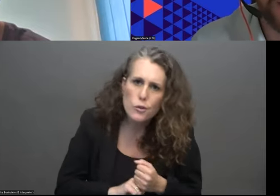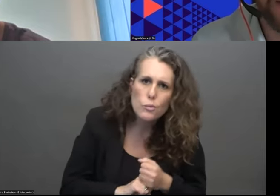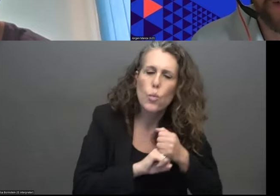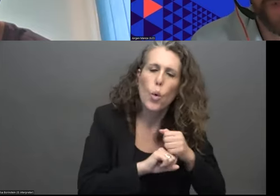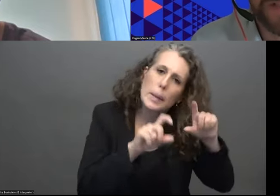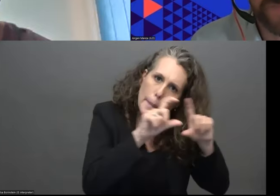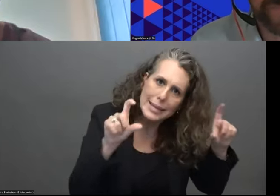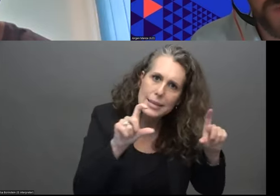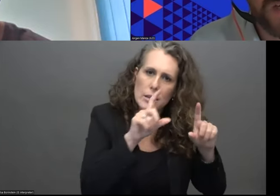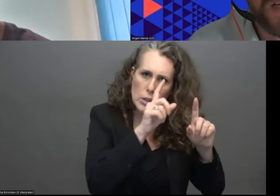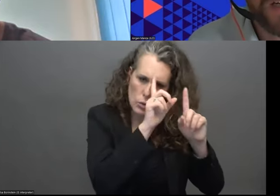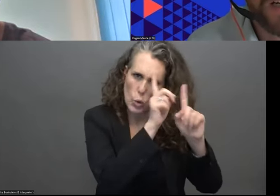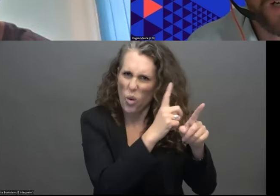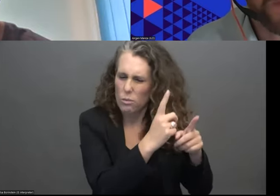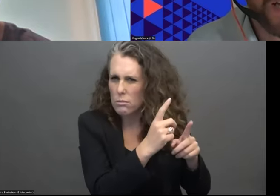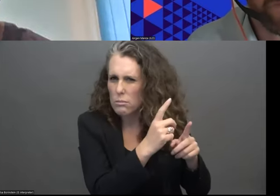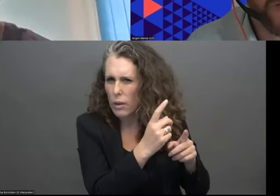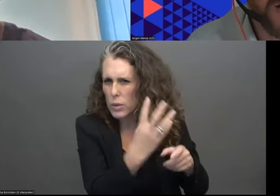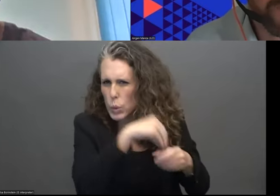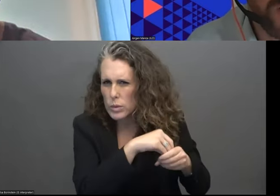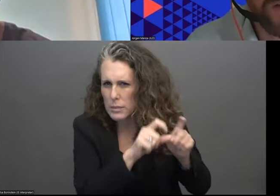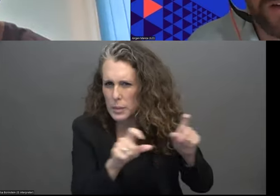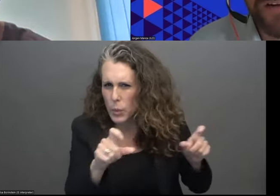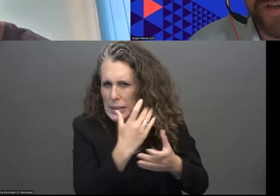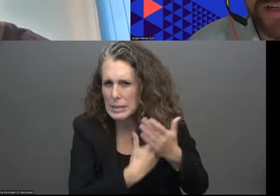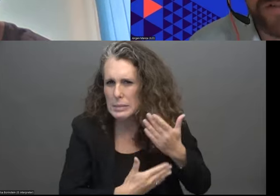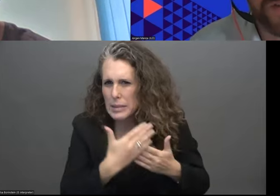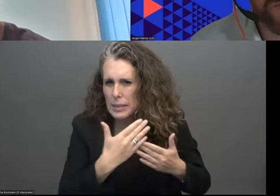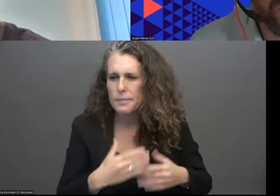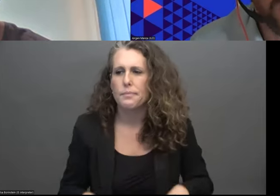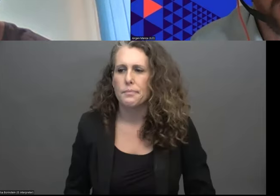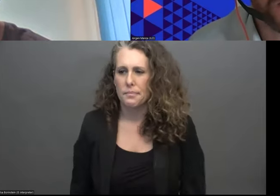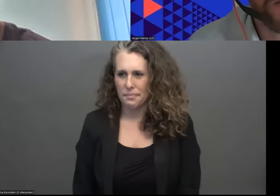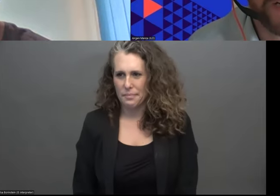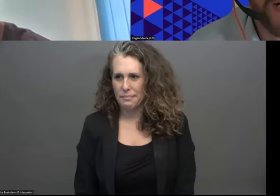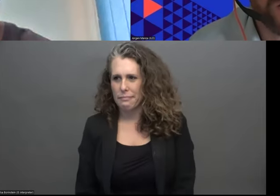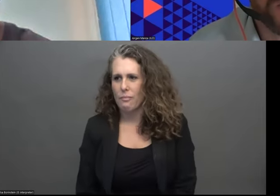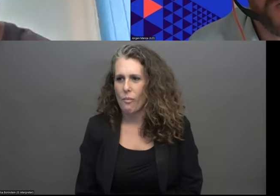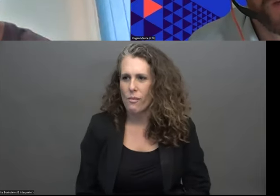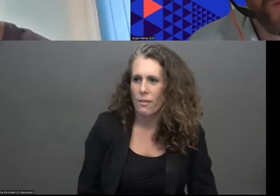accessibility can pick up on on the results of this poll and I'll just read it out. So